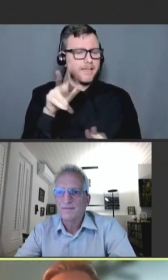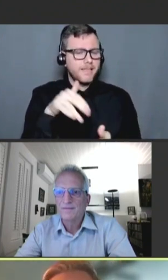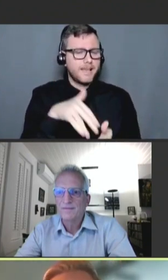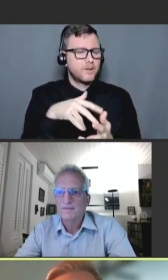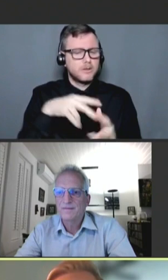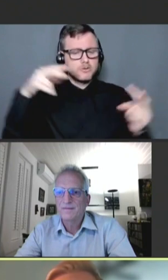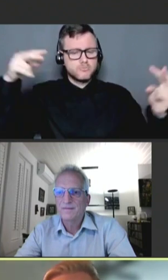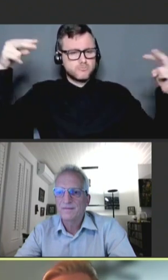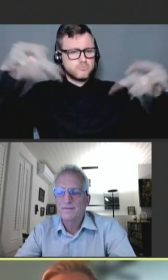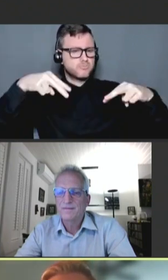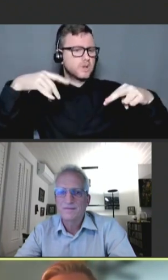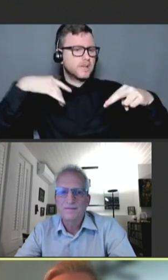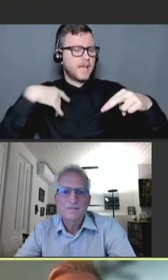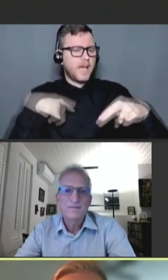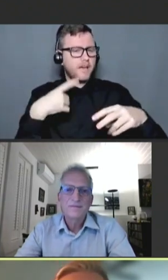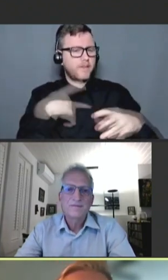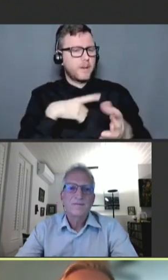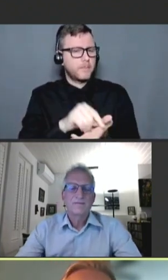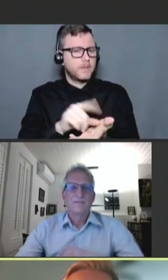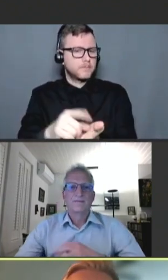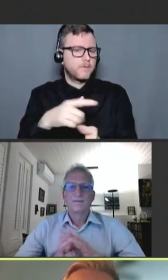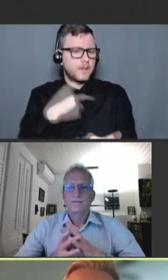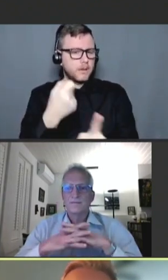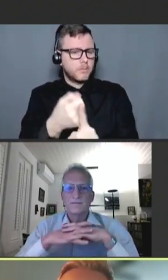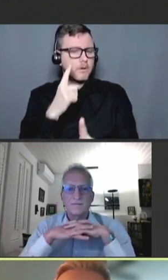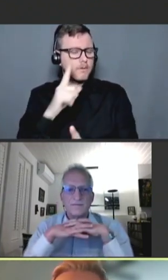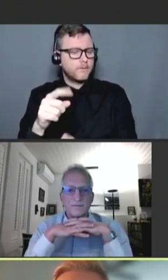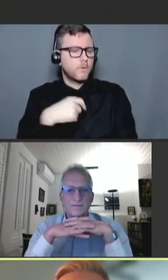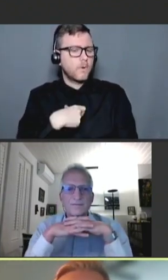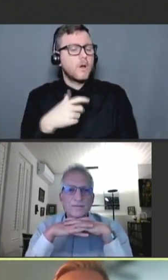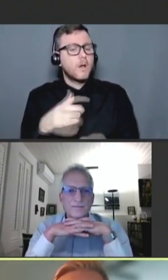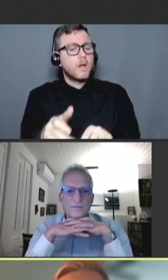data regarding the impact of vaccination on Long-COVID. Our next slide, please.